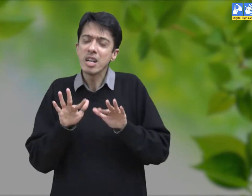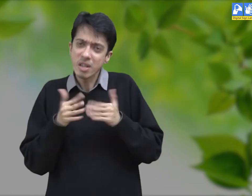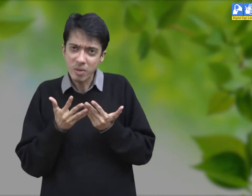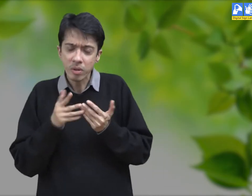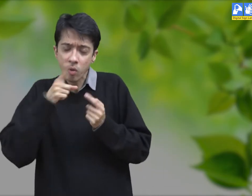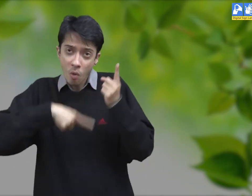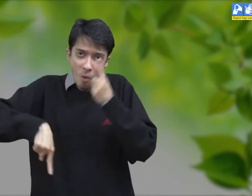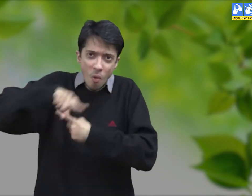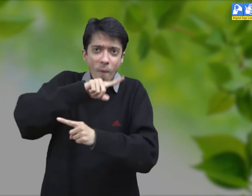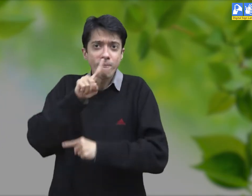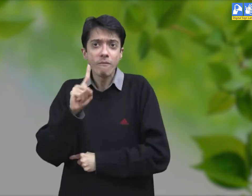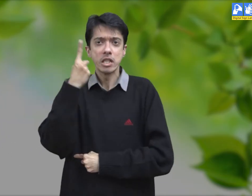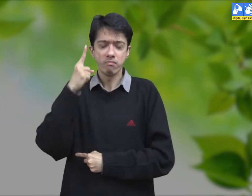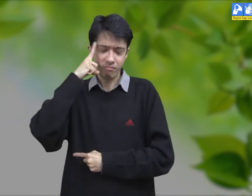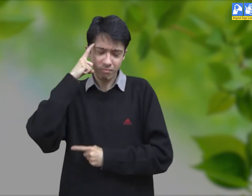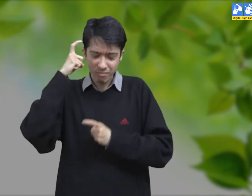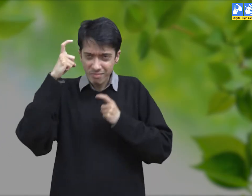How can we reuse?